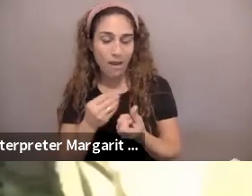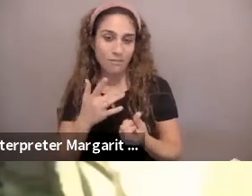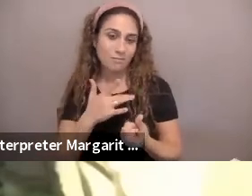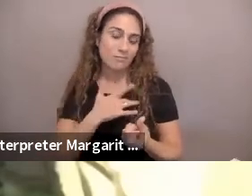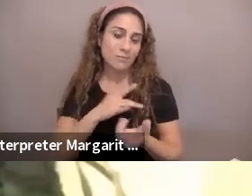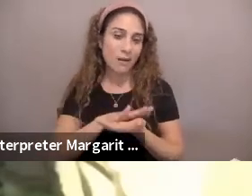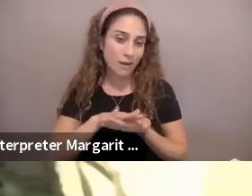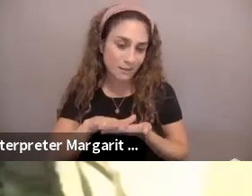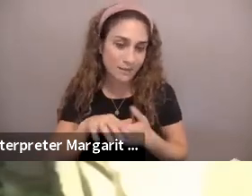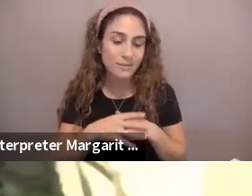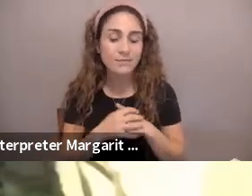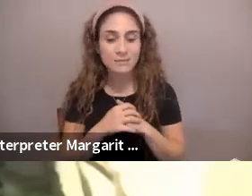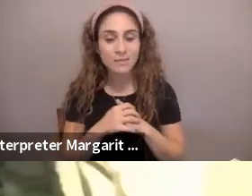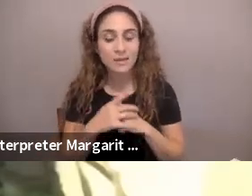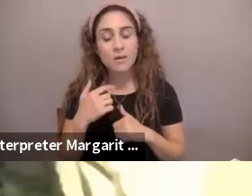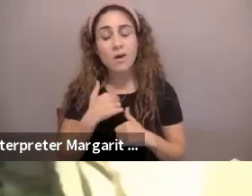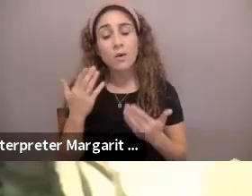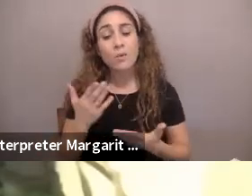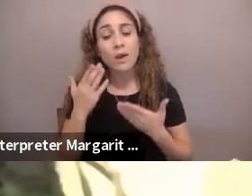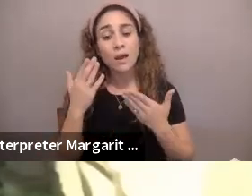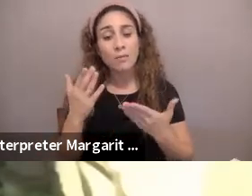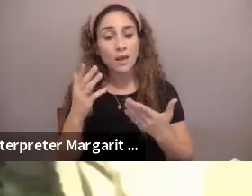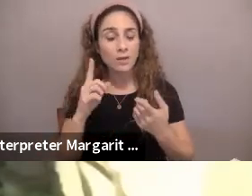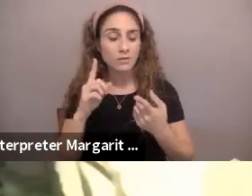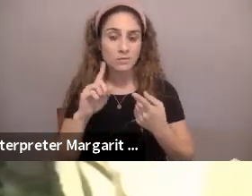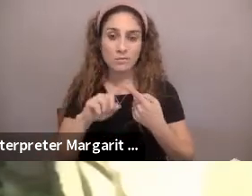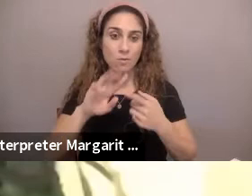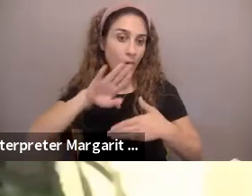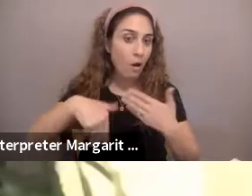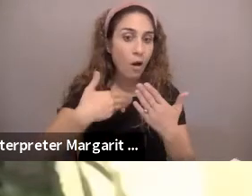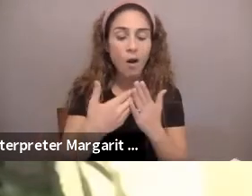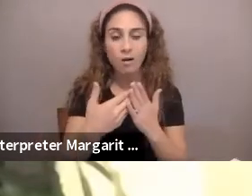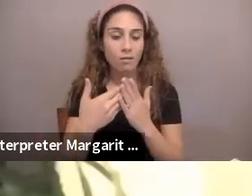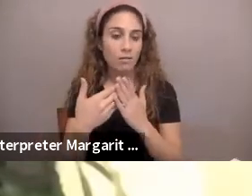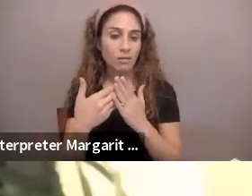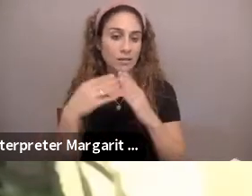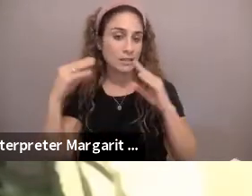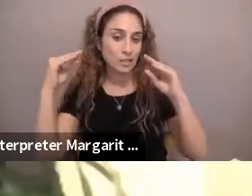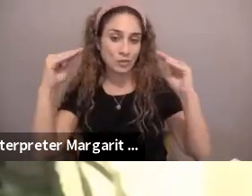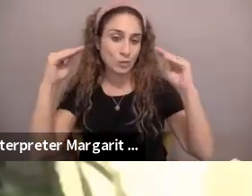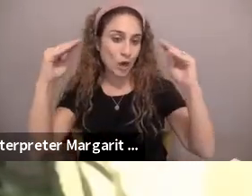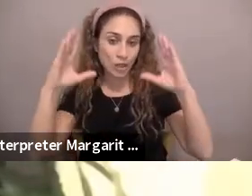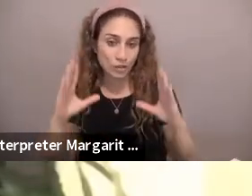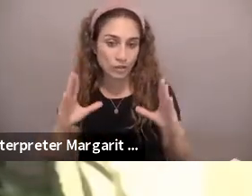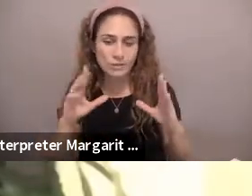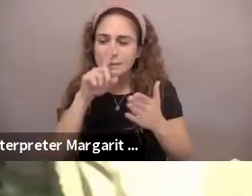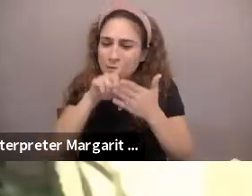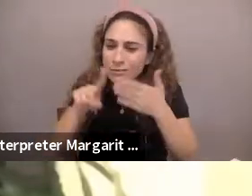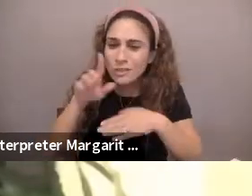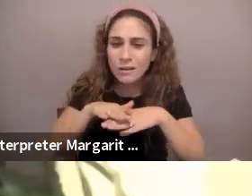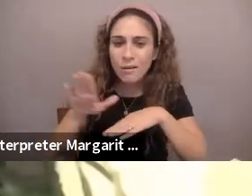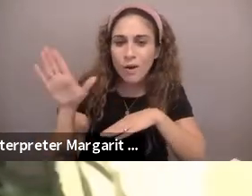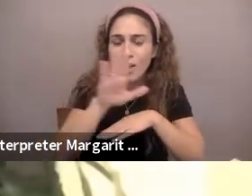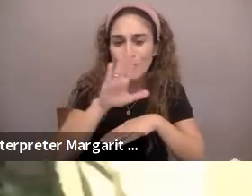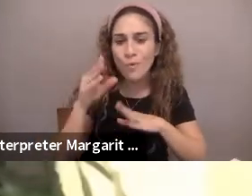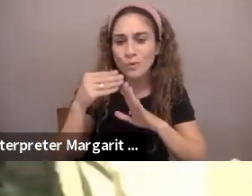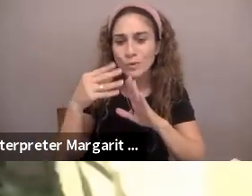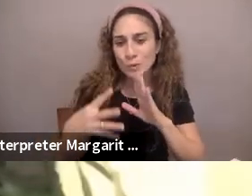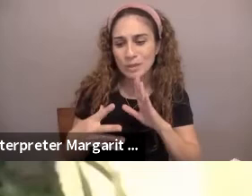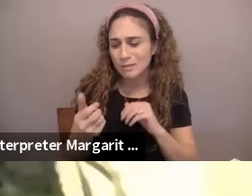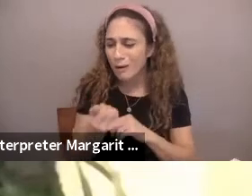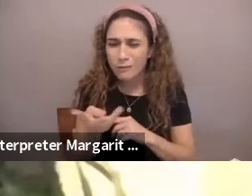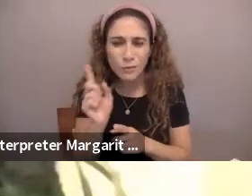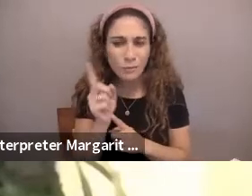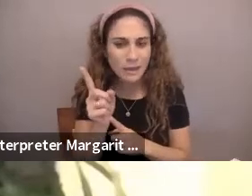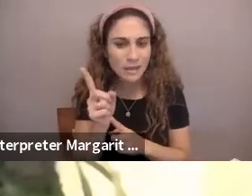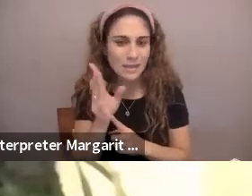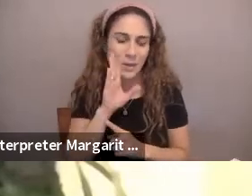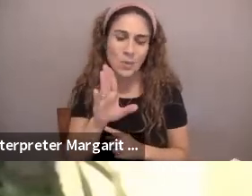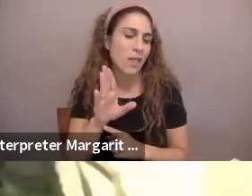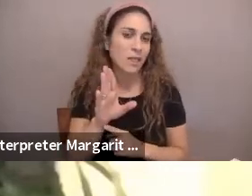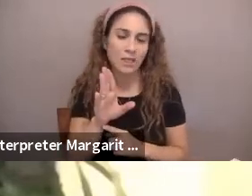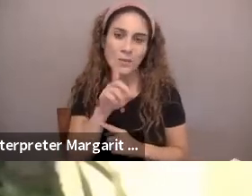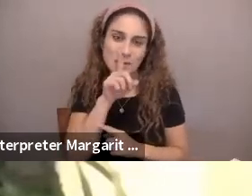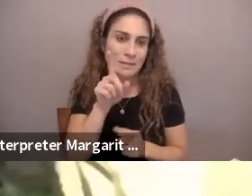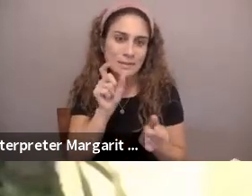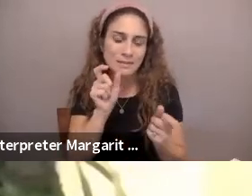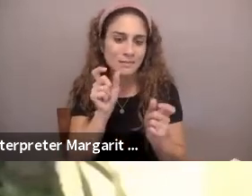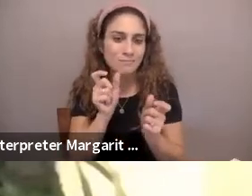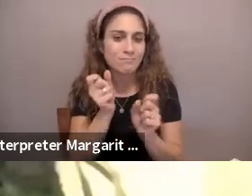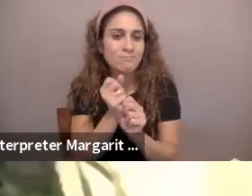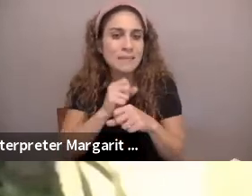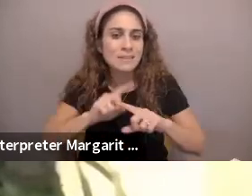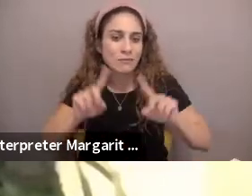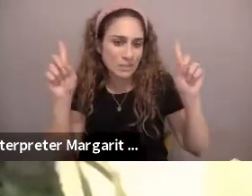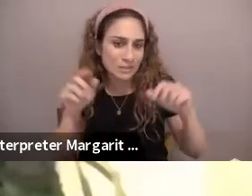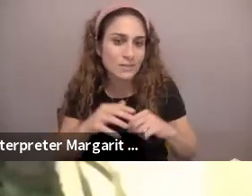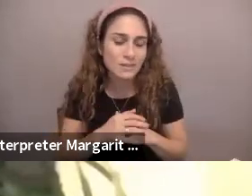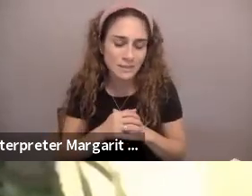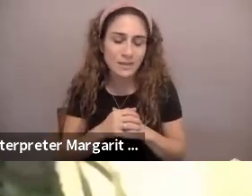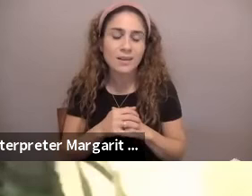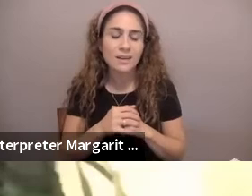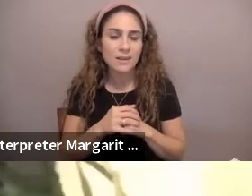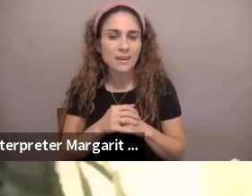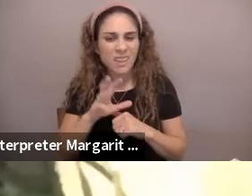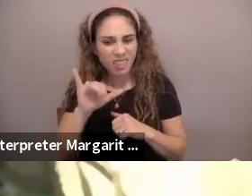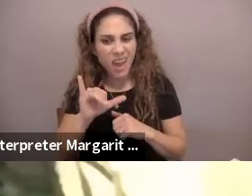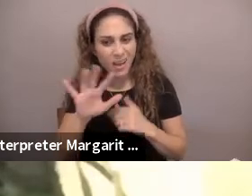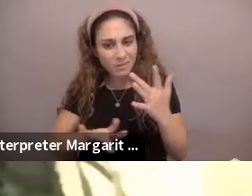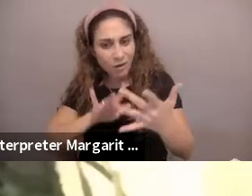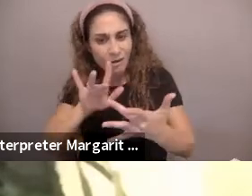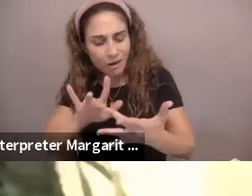So I recommend to all instructors to check on your students those couple minutes. Cool, make the difference and the gesture of kindness and compassion when another human cause beyond analogy.